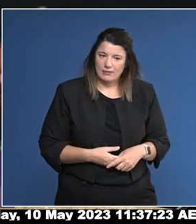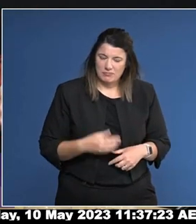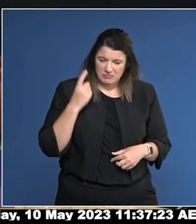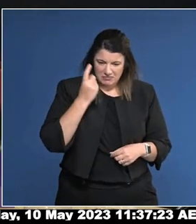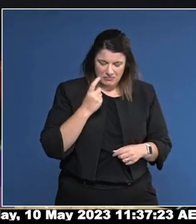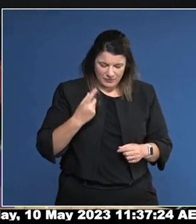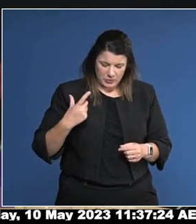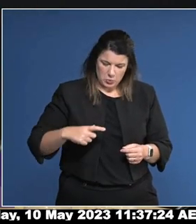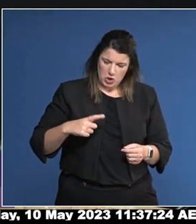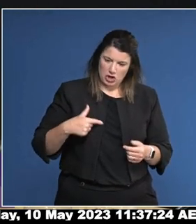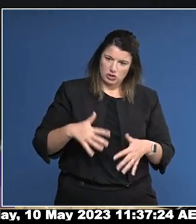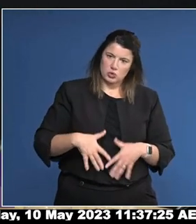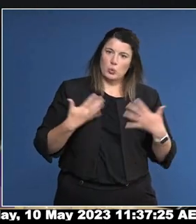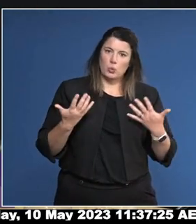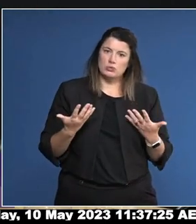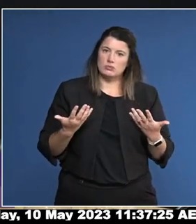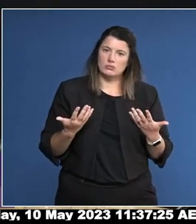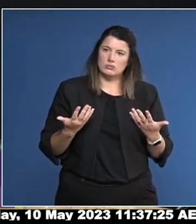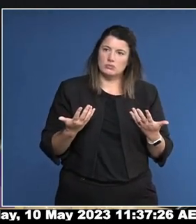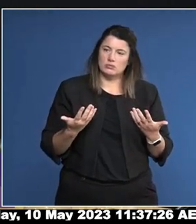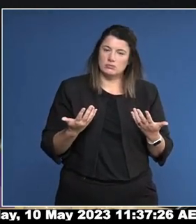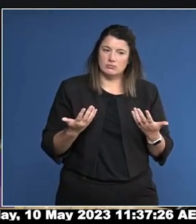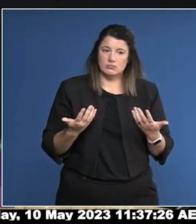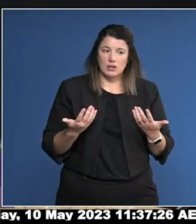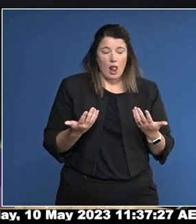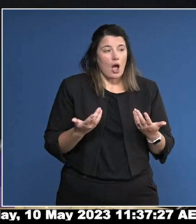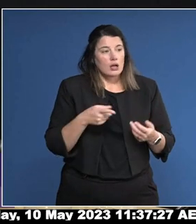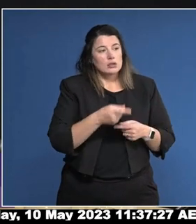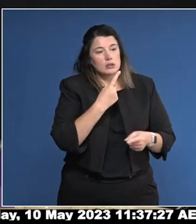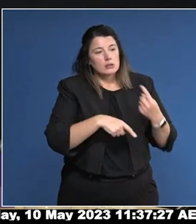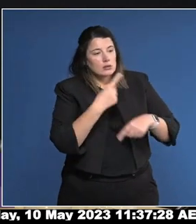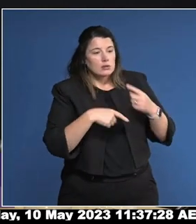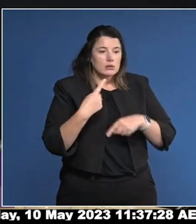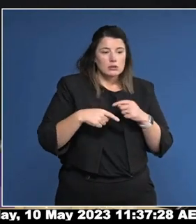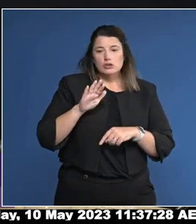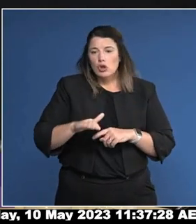want to be looking - it's all very well to talk about child protection, but the one